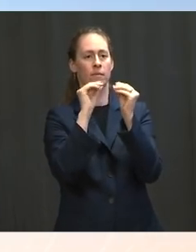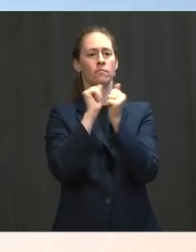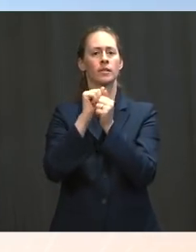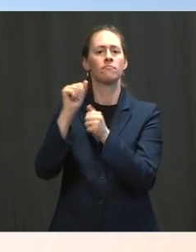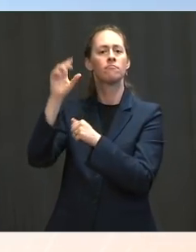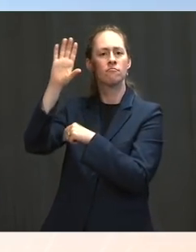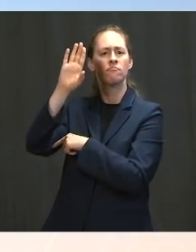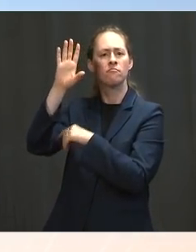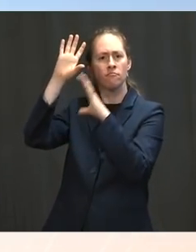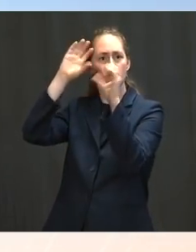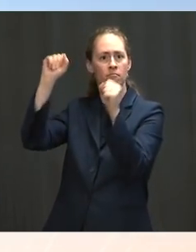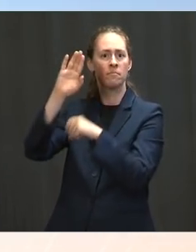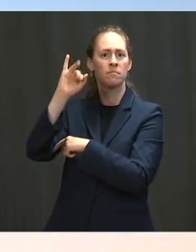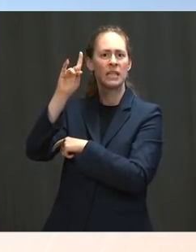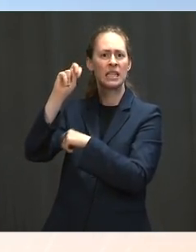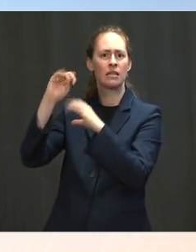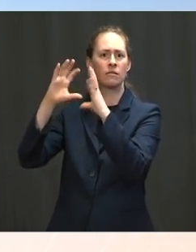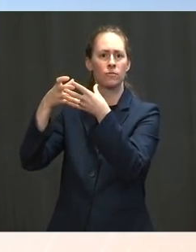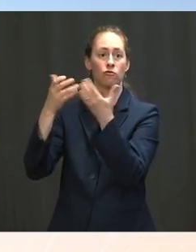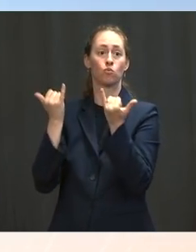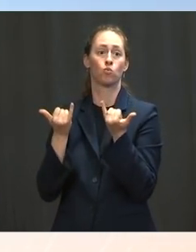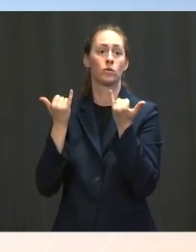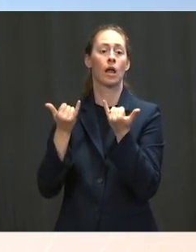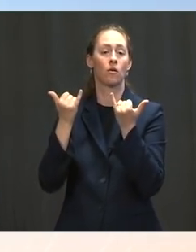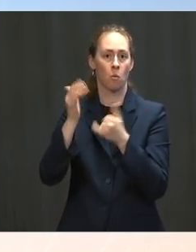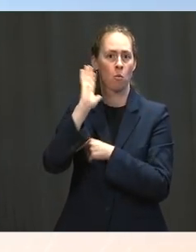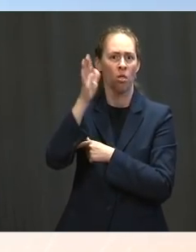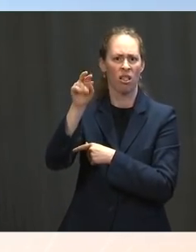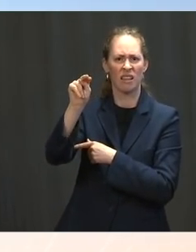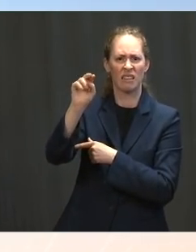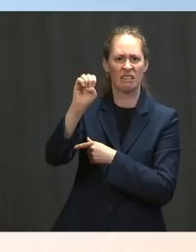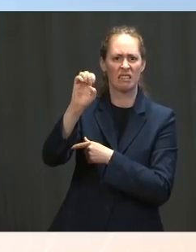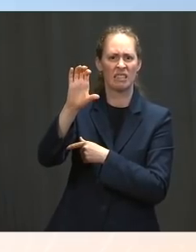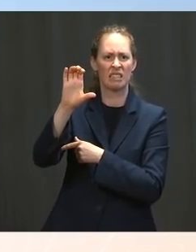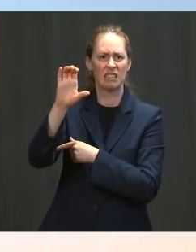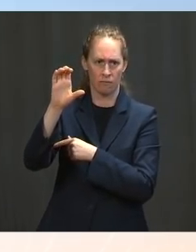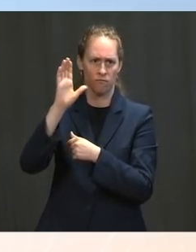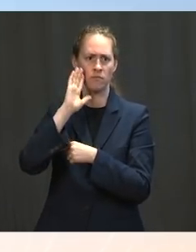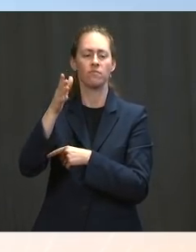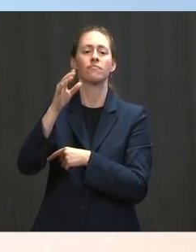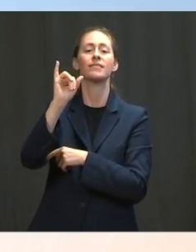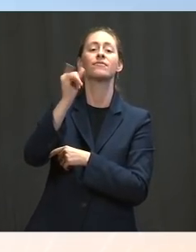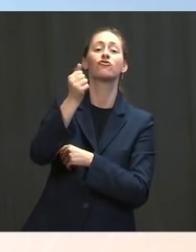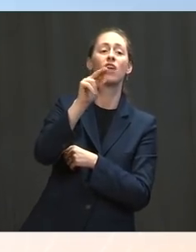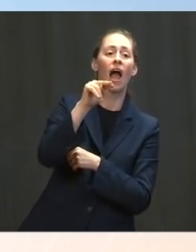including National Security Advisor Jake Sullivan. He's scheduled to meet with State and Defense Department